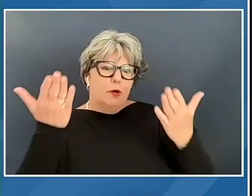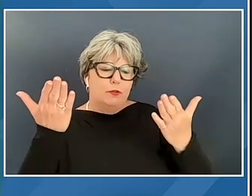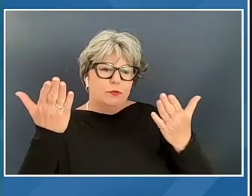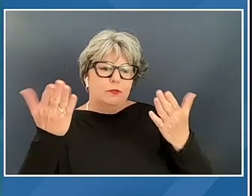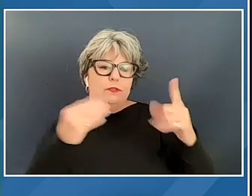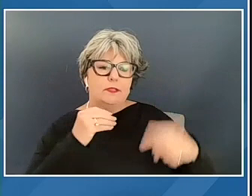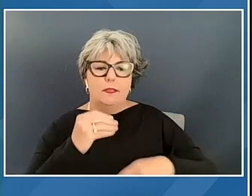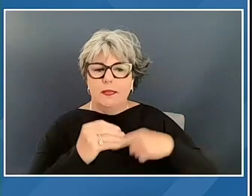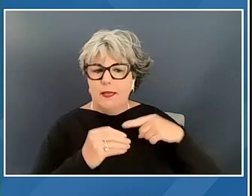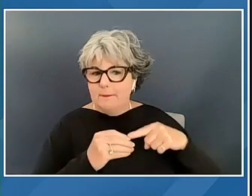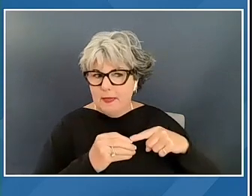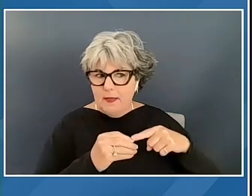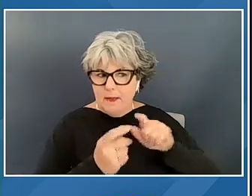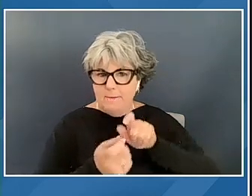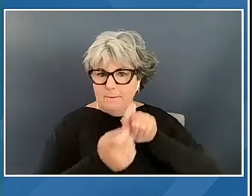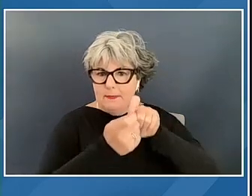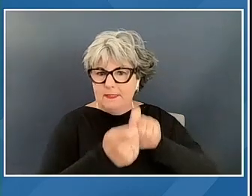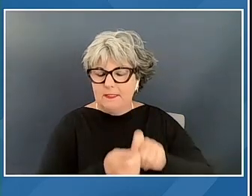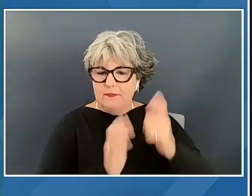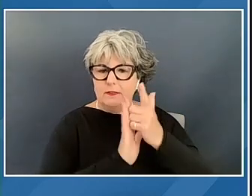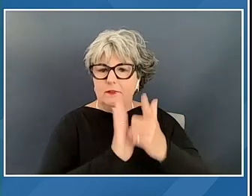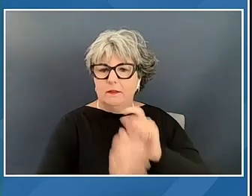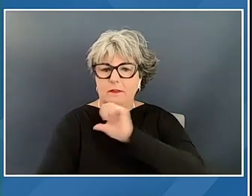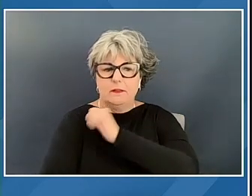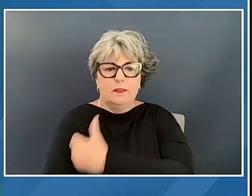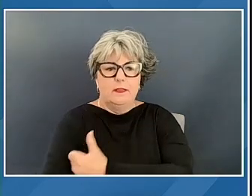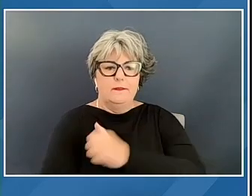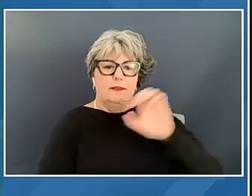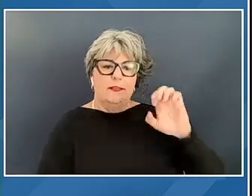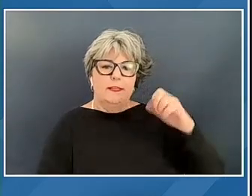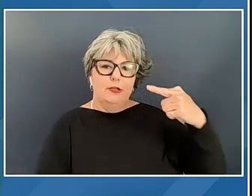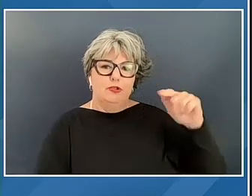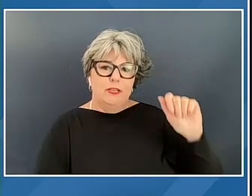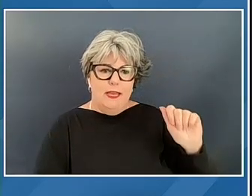specific statutory authority and the HEA, both that would be essentially like